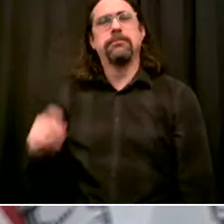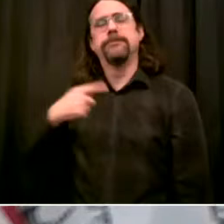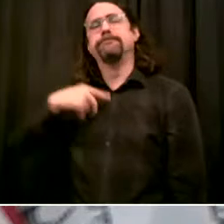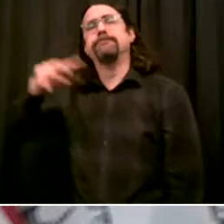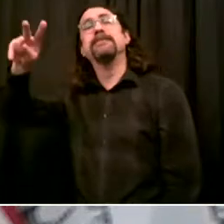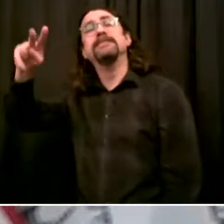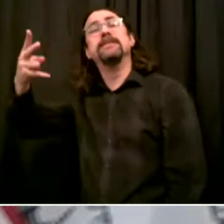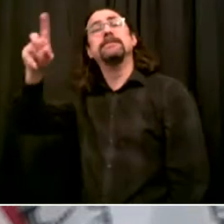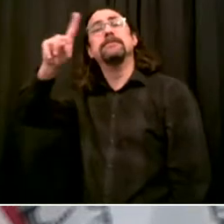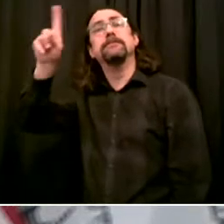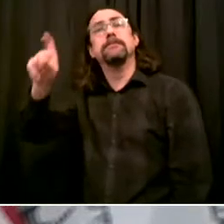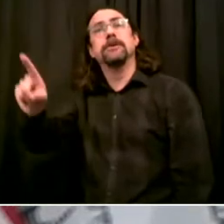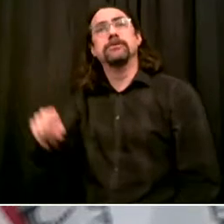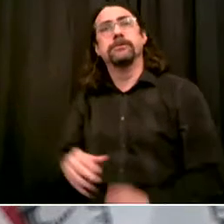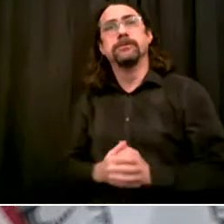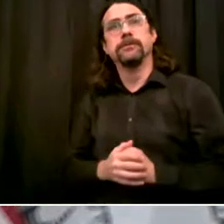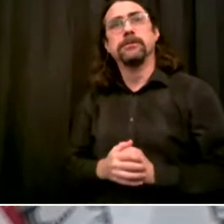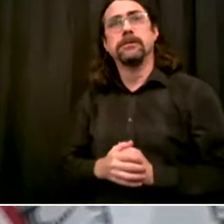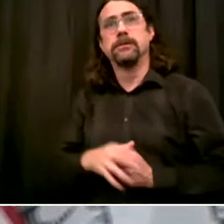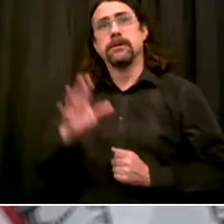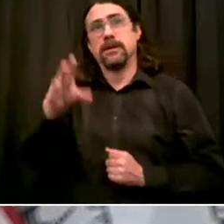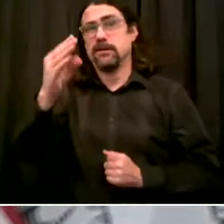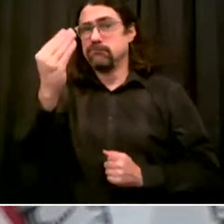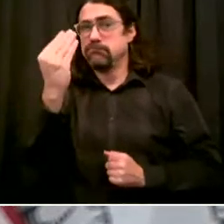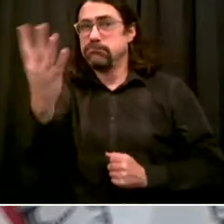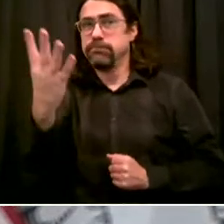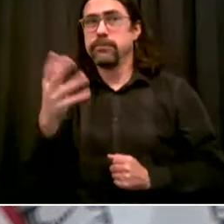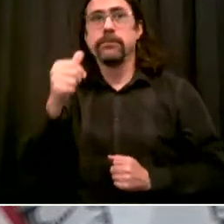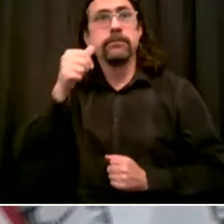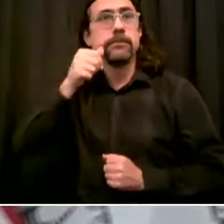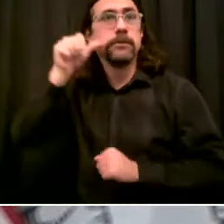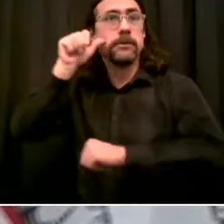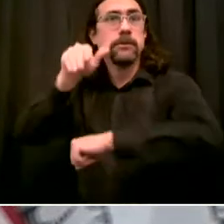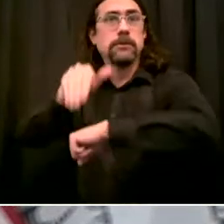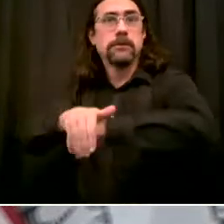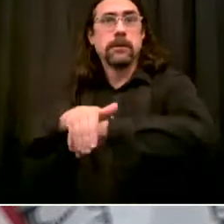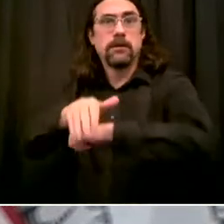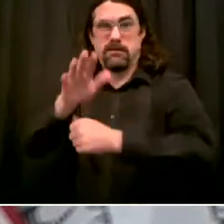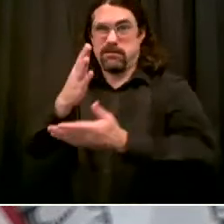Reporter: LALAT SNIGHT WE AL